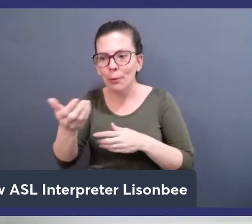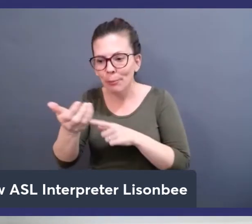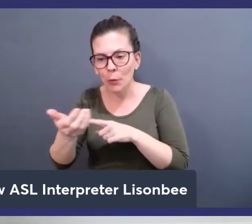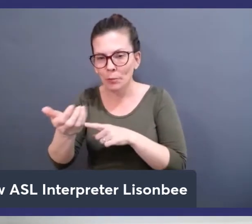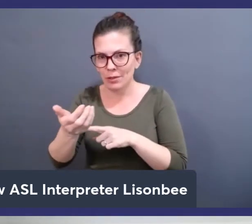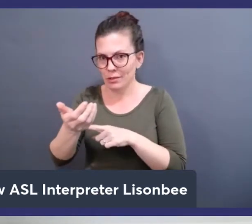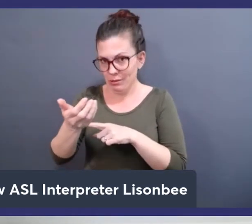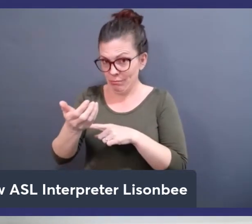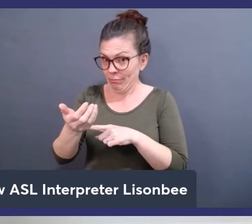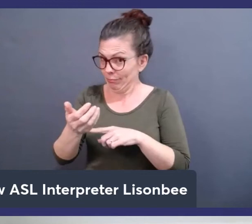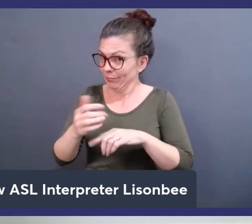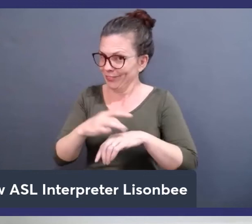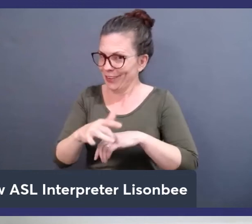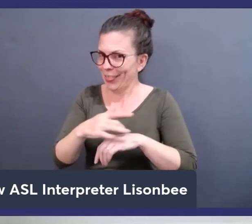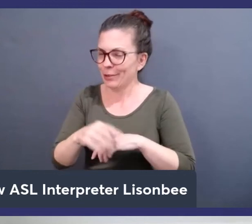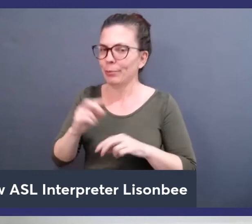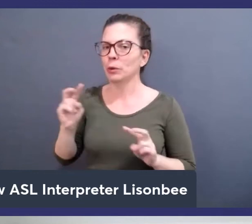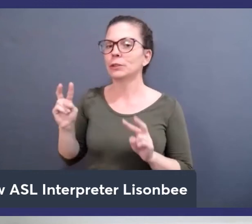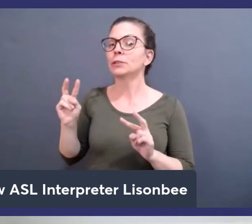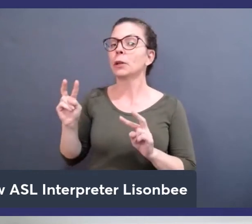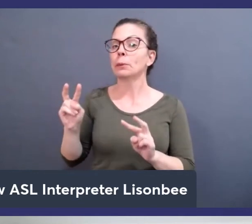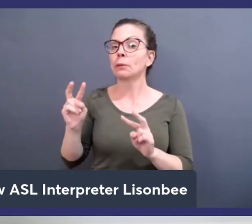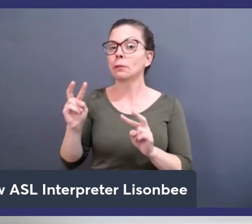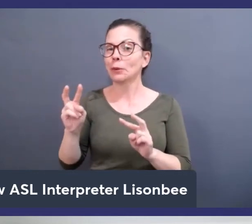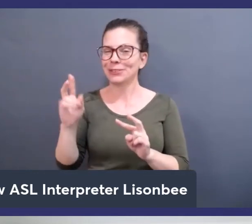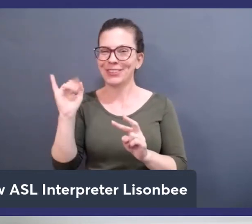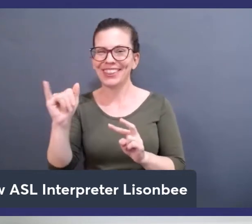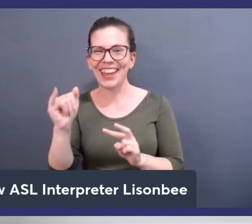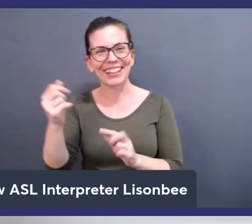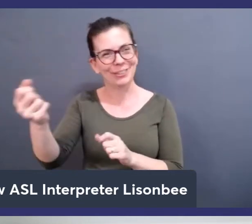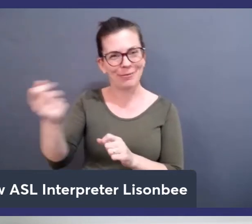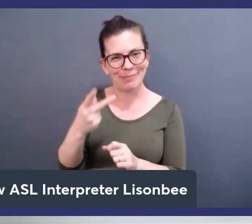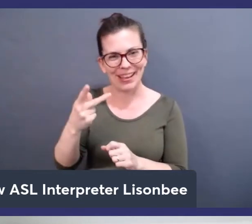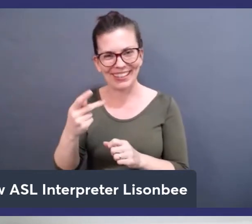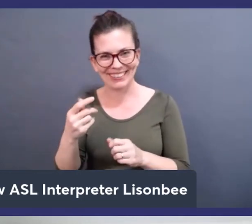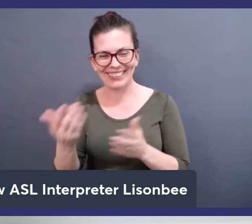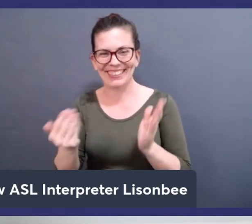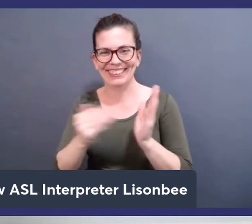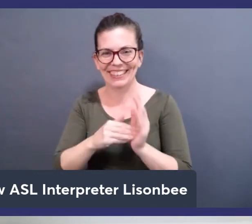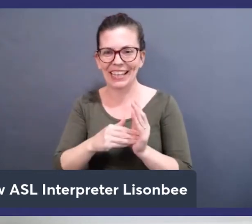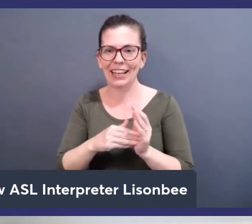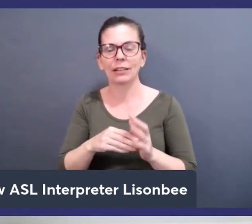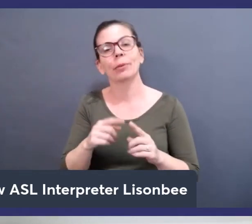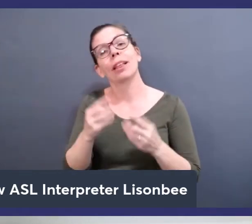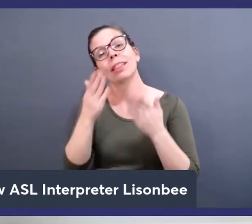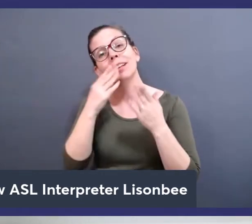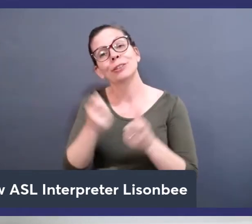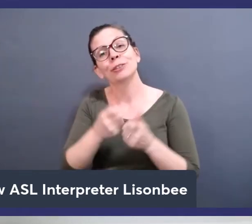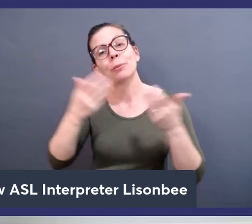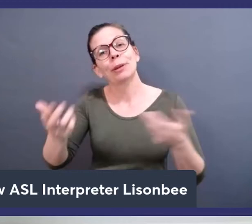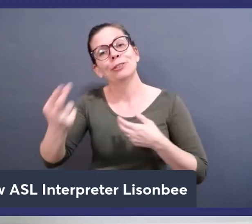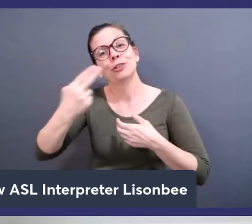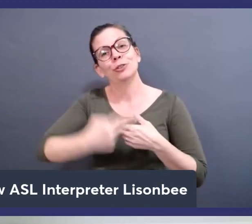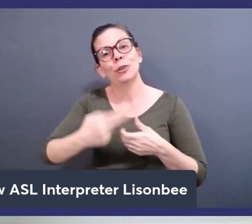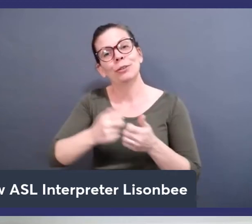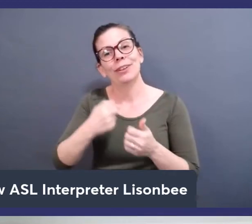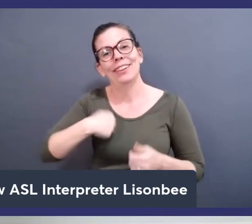So I'm gonna be looking forward to having you back on again, but thank you so much for joining us here.